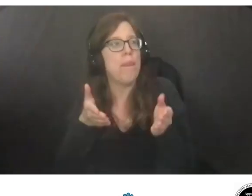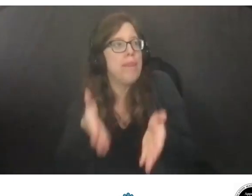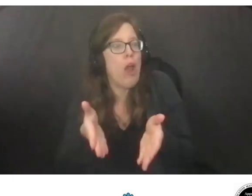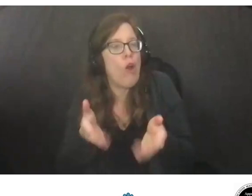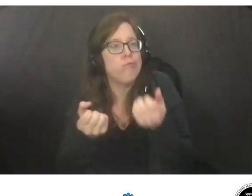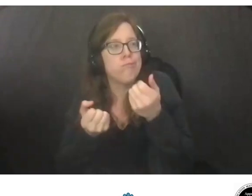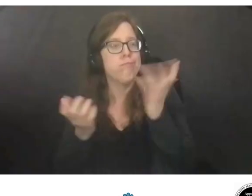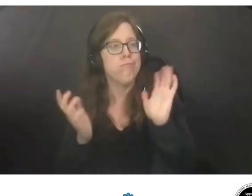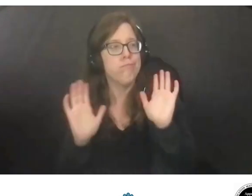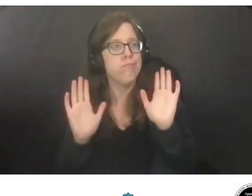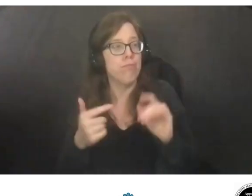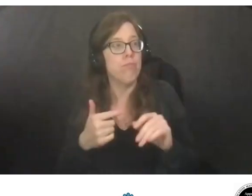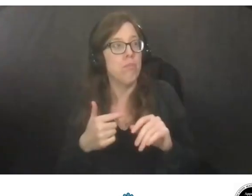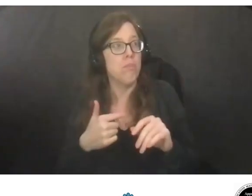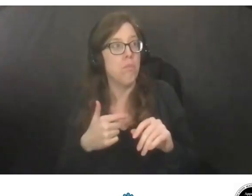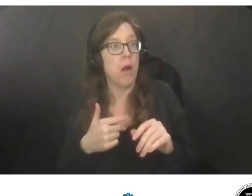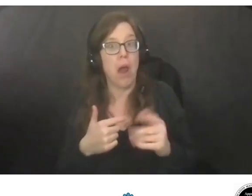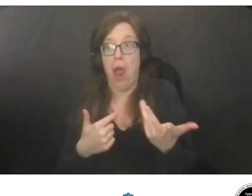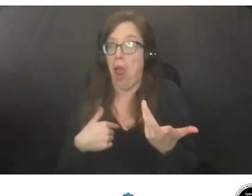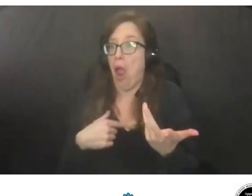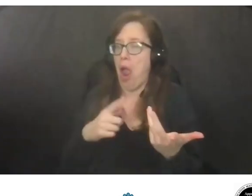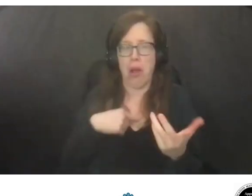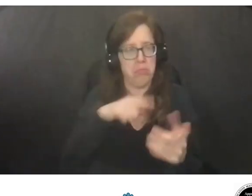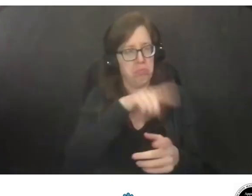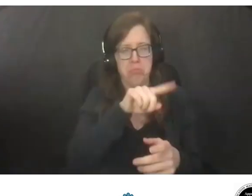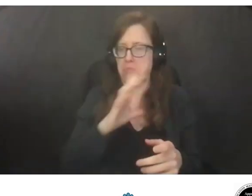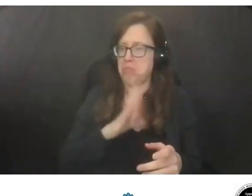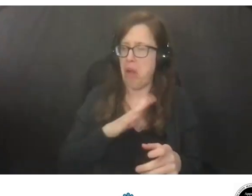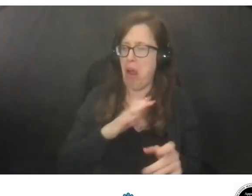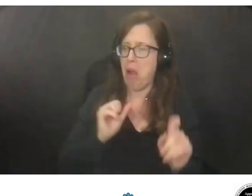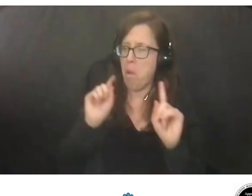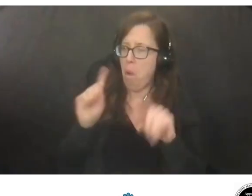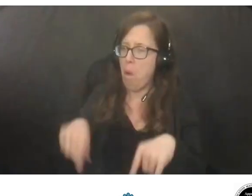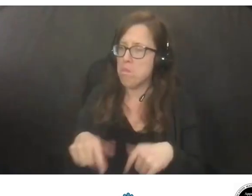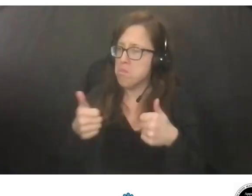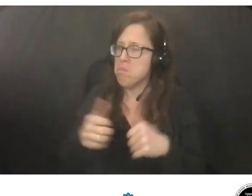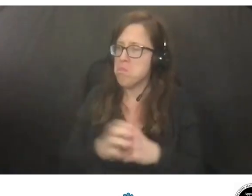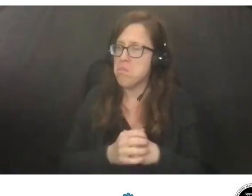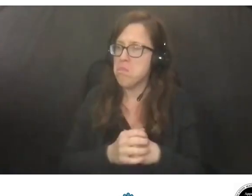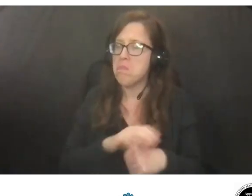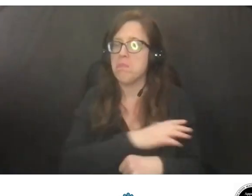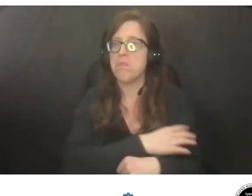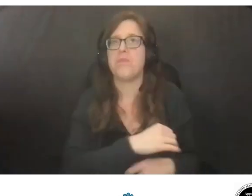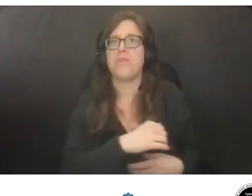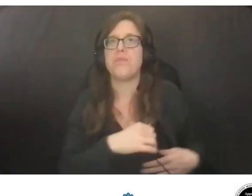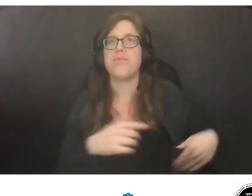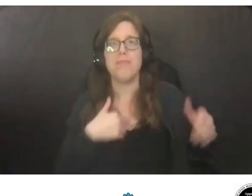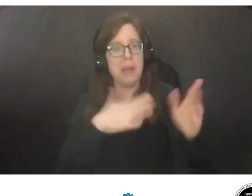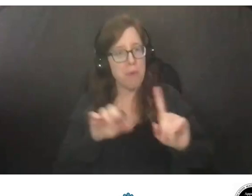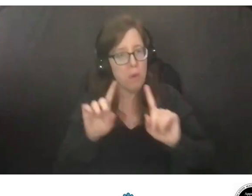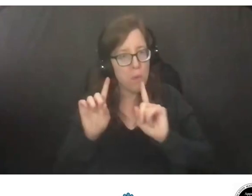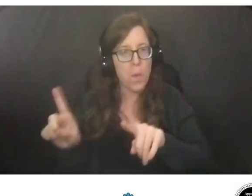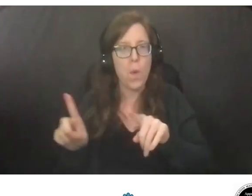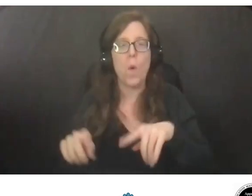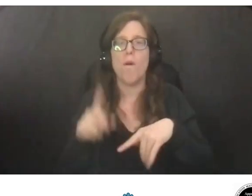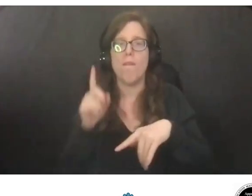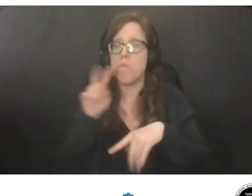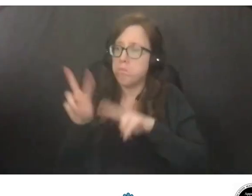And I was able to make it work. And so I said, "Yeah, Yeah, you know, no problem. We'll do that." So I go for this lesson.